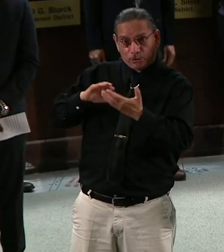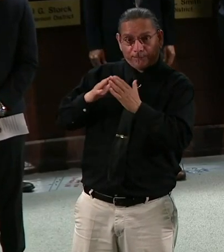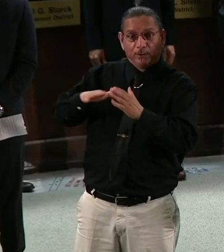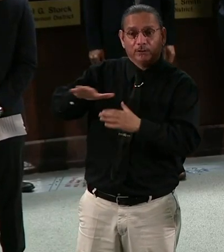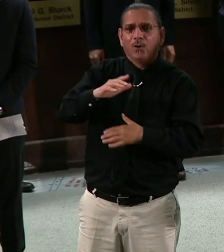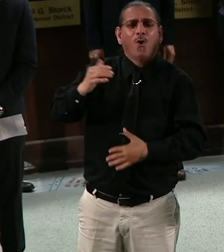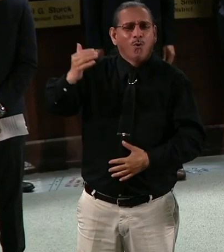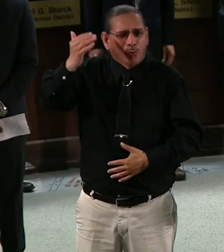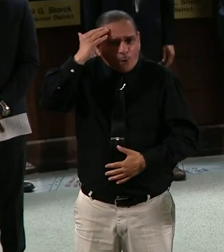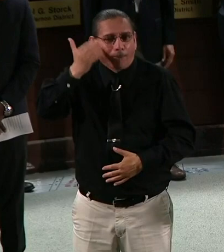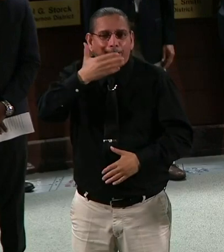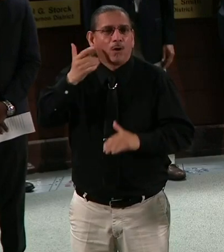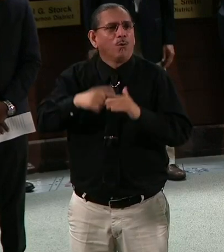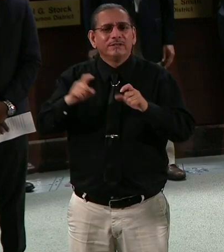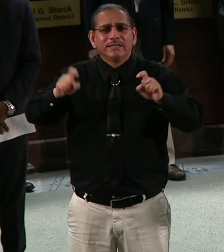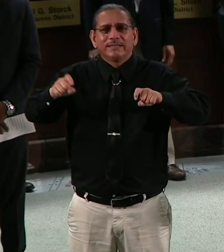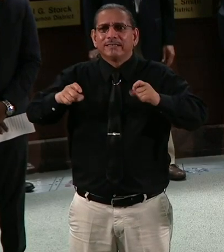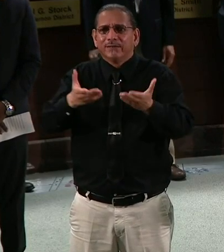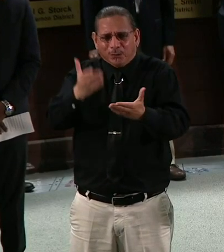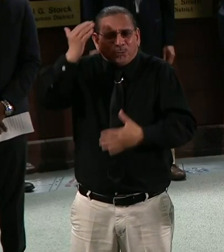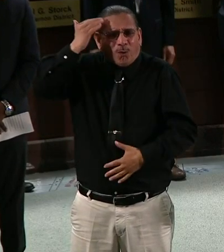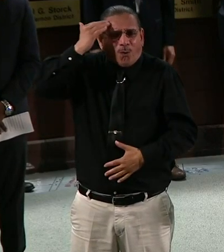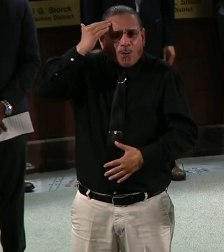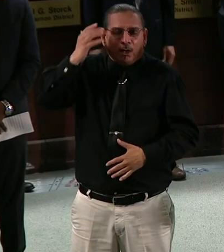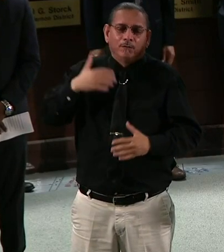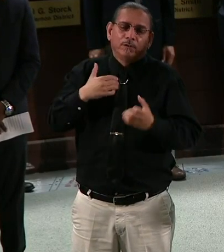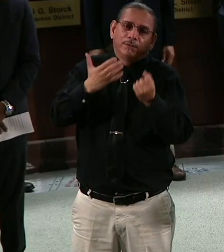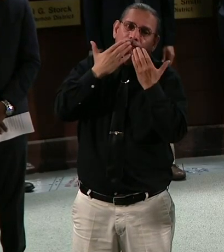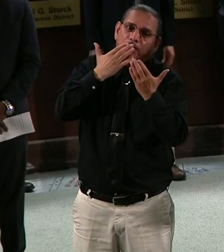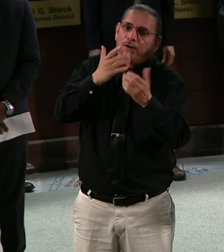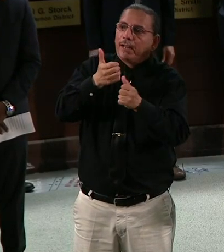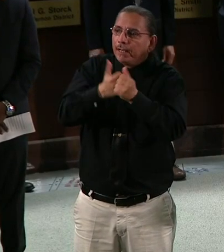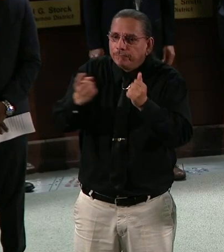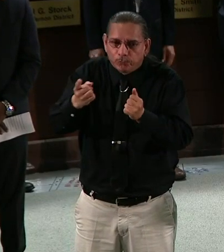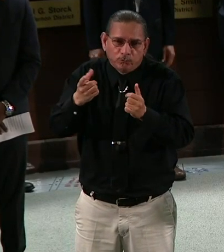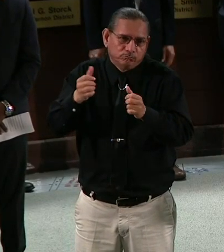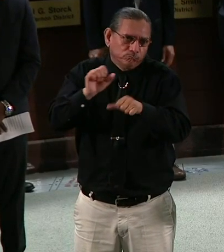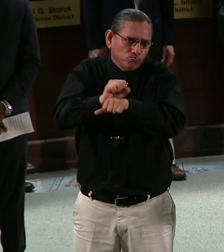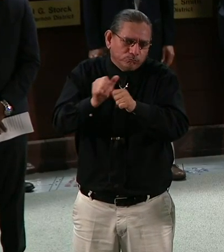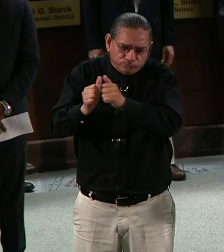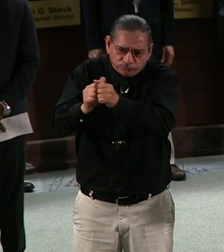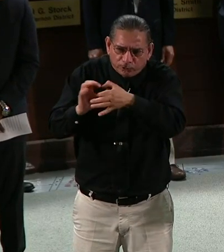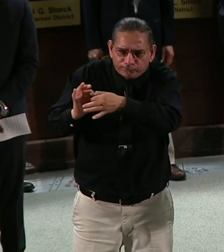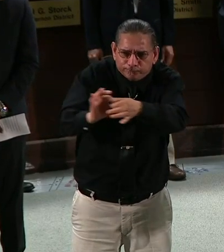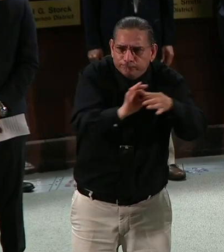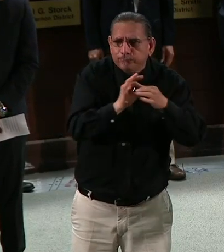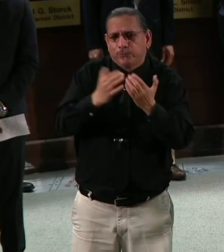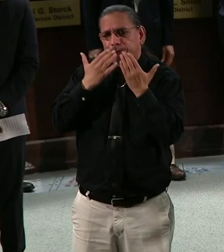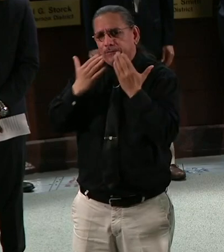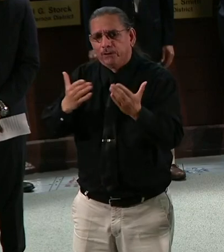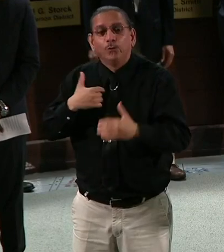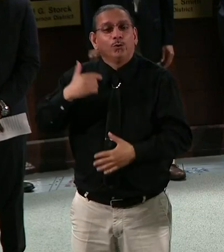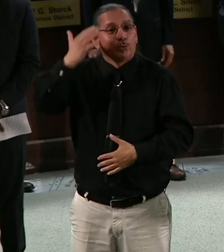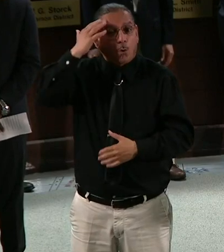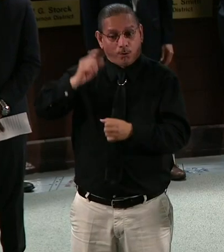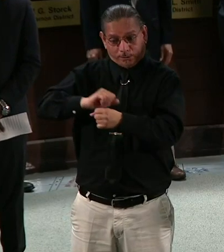BEST WHAT IS NEEDED ON THE GROUND AND I'M THANKFUL THAT